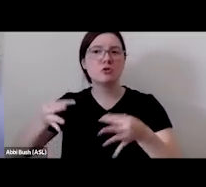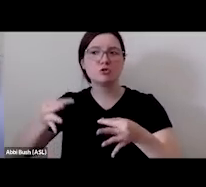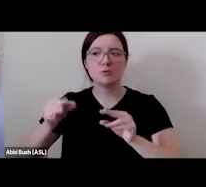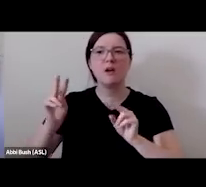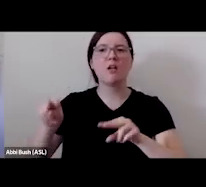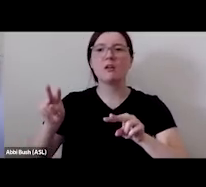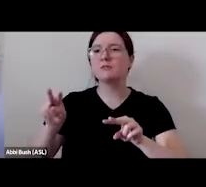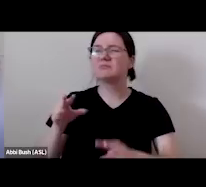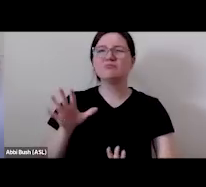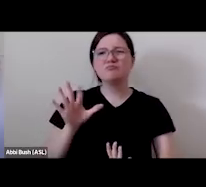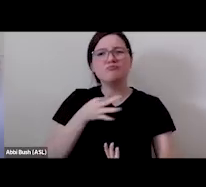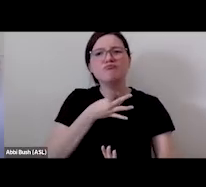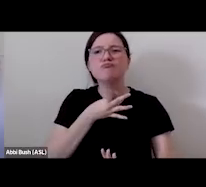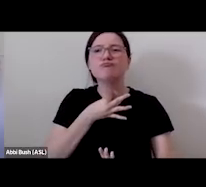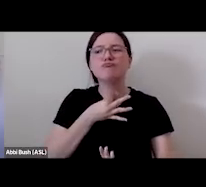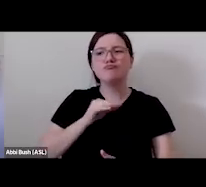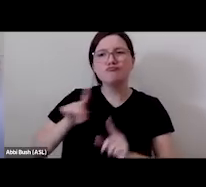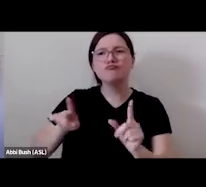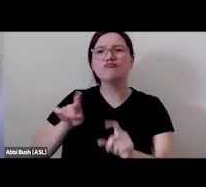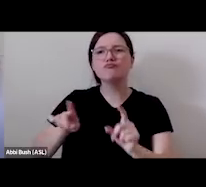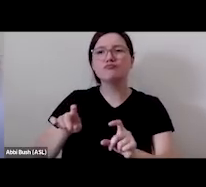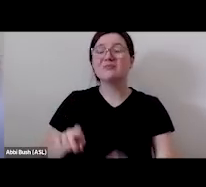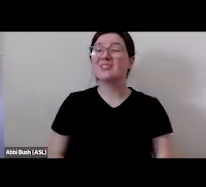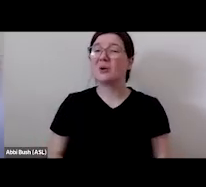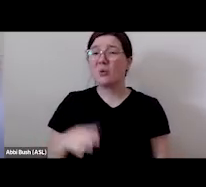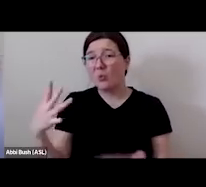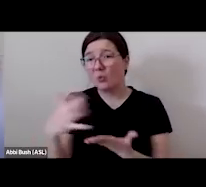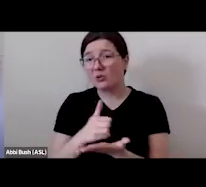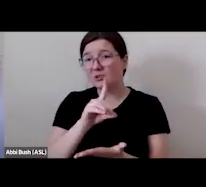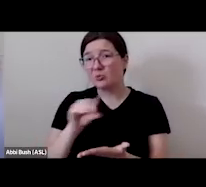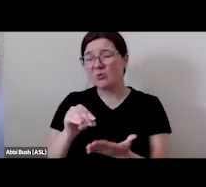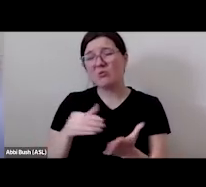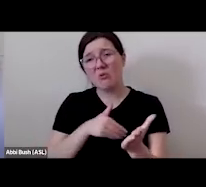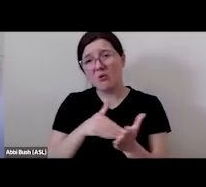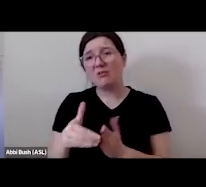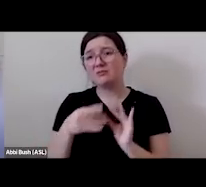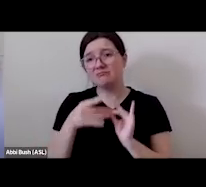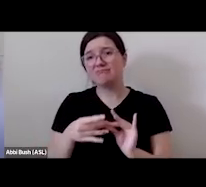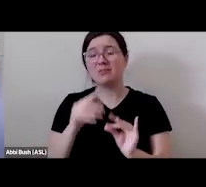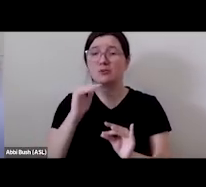and hiding with hoarding disorder and cluttering behaviors that